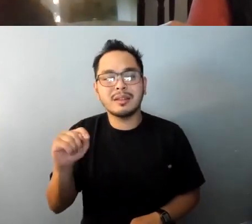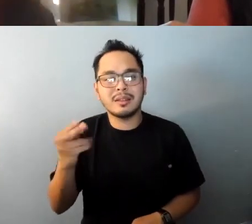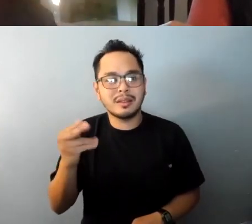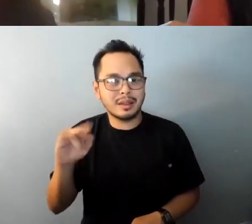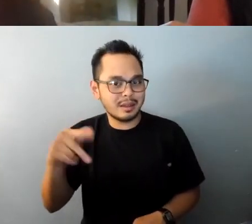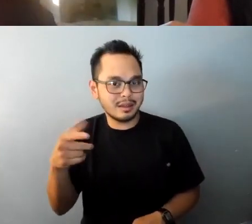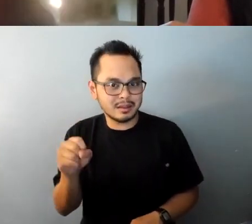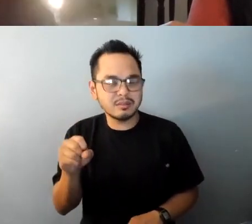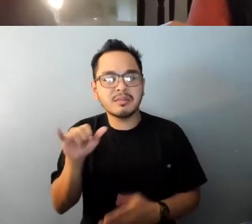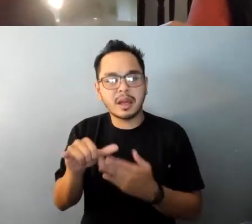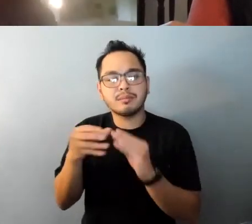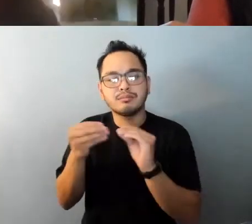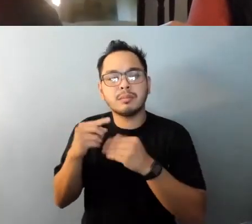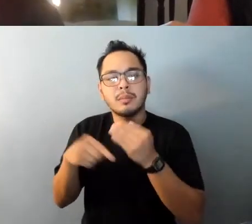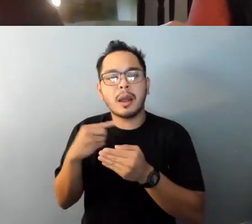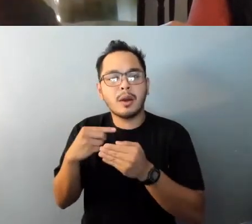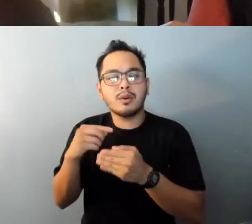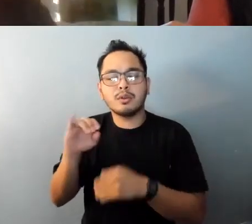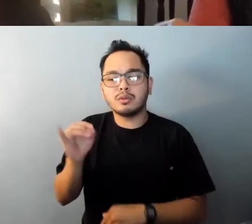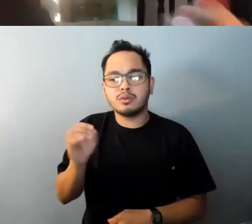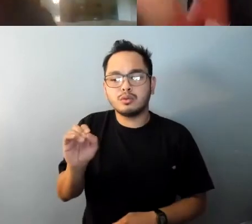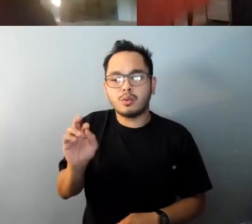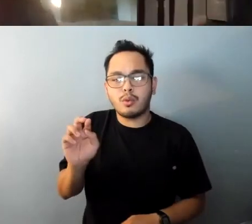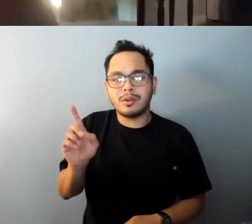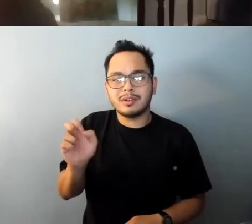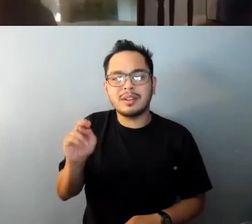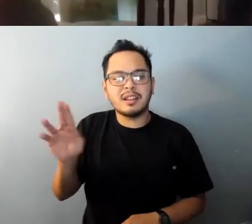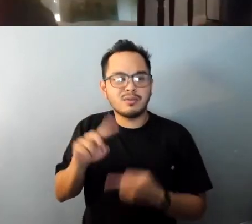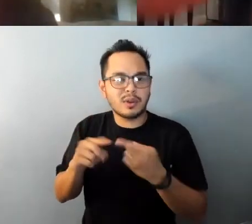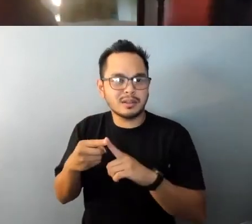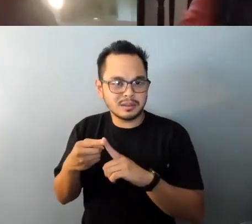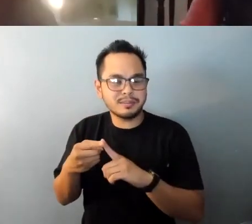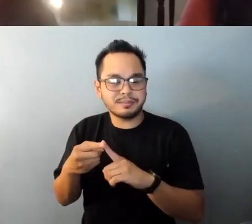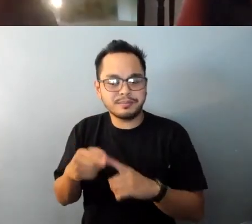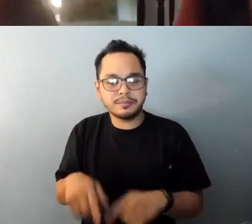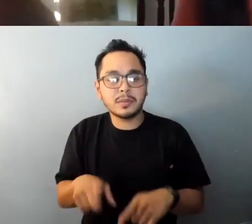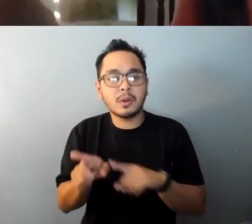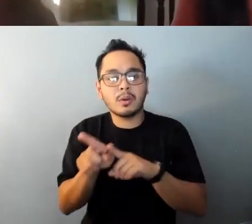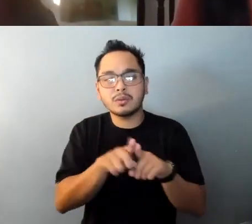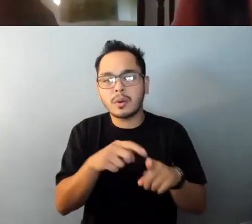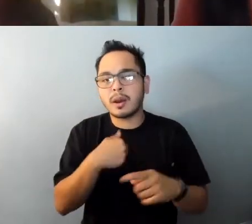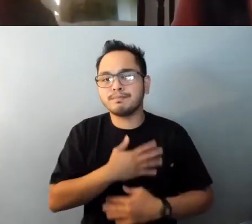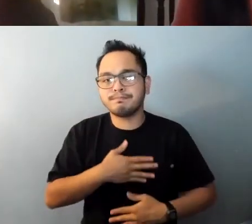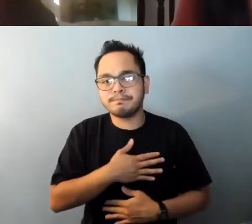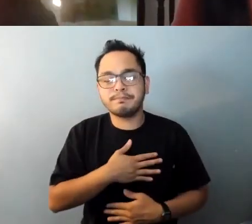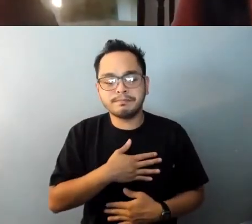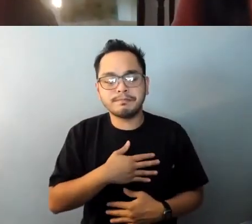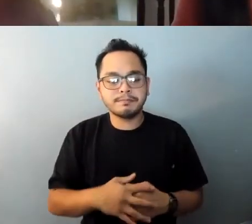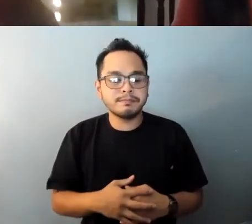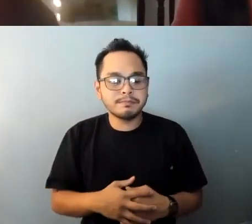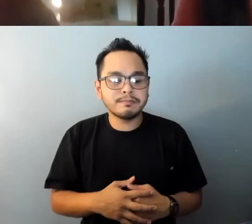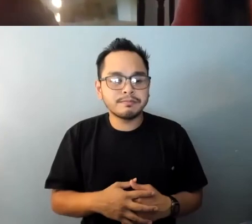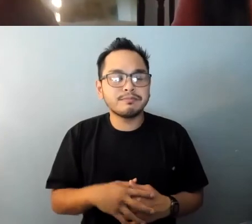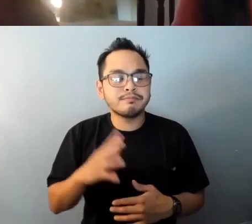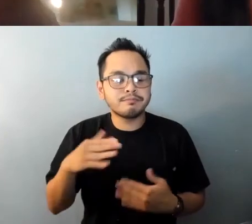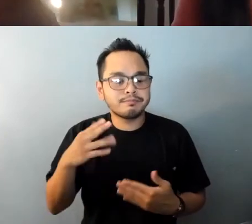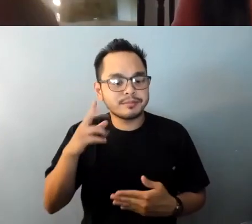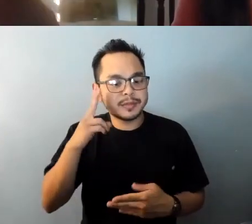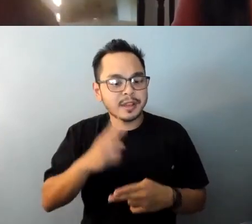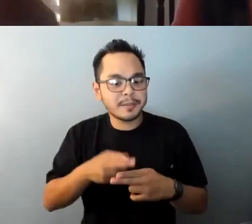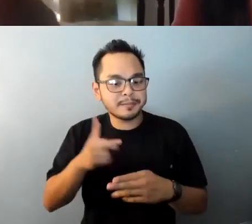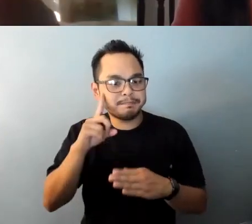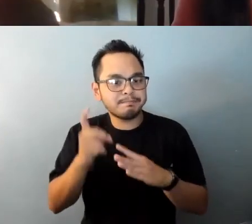Let us see, I also really enjoyed I'm sorry, the name escapes me now. I will say that one